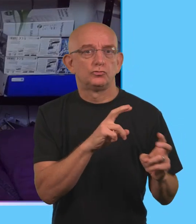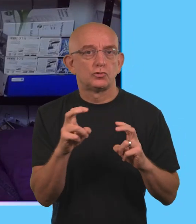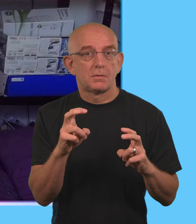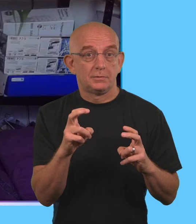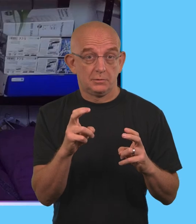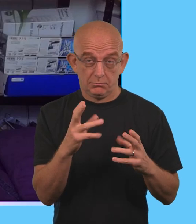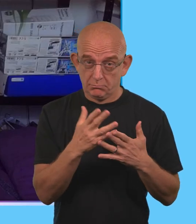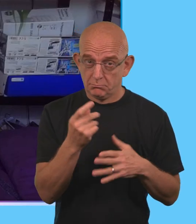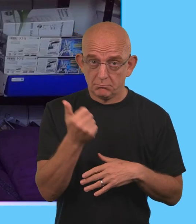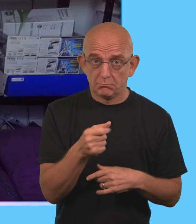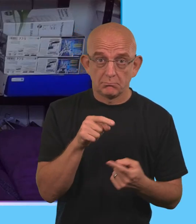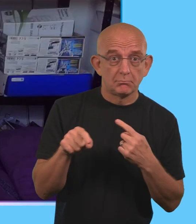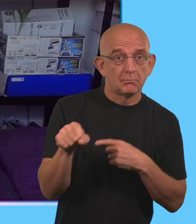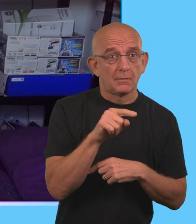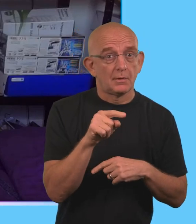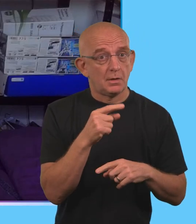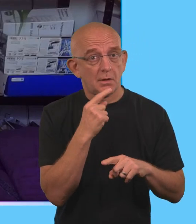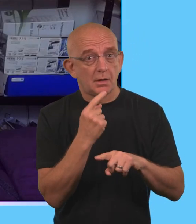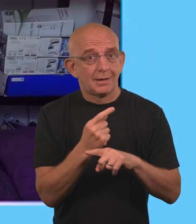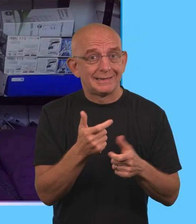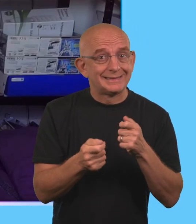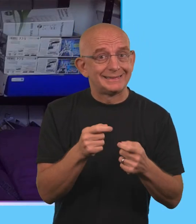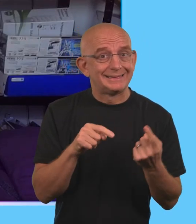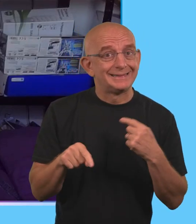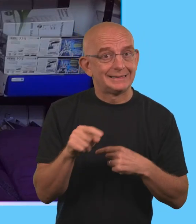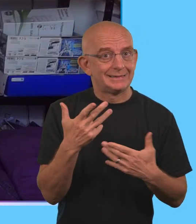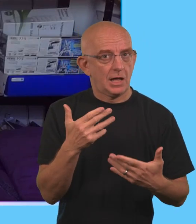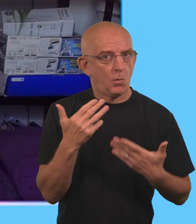but one that's not often covered in video games, and is being approached